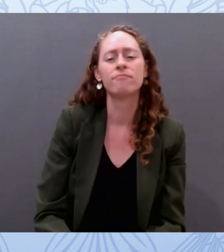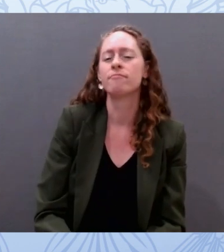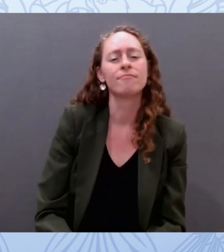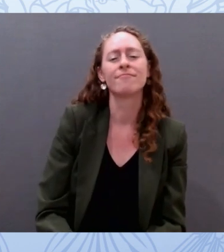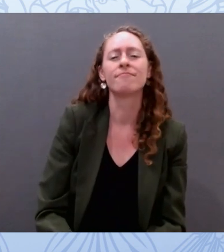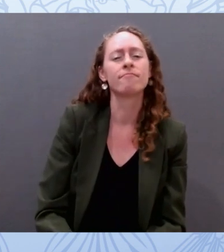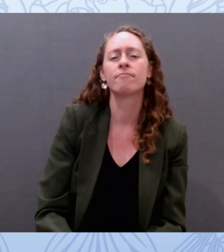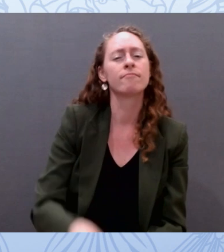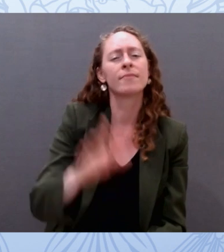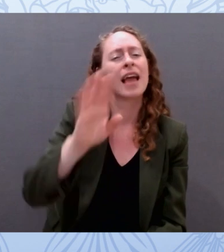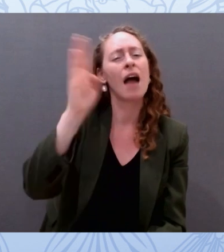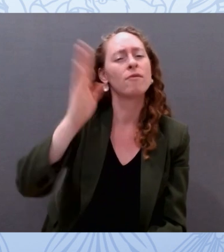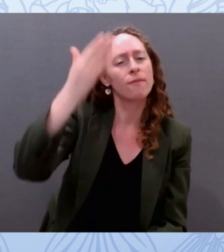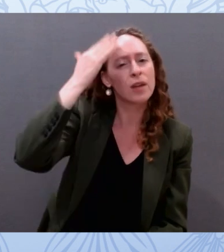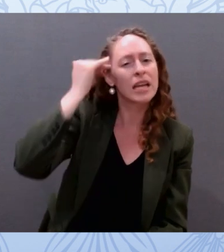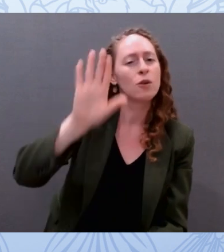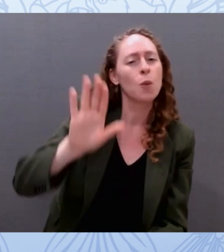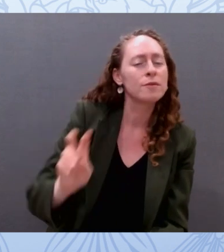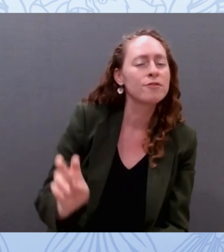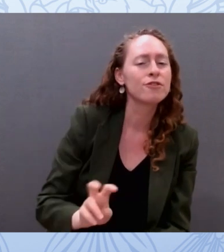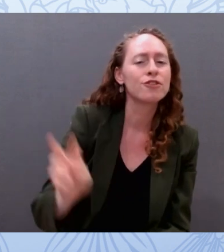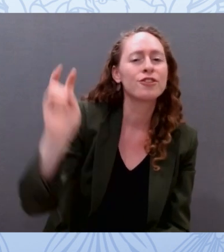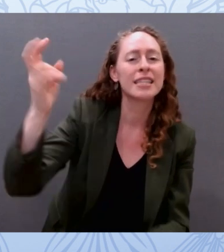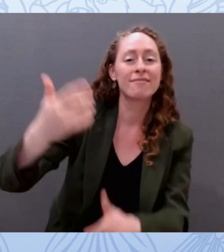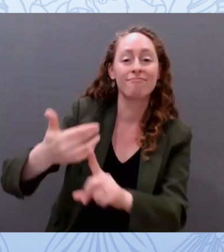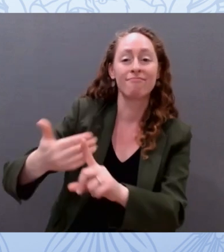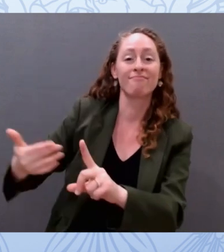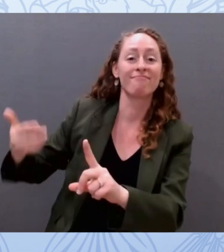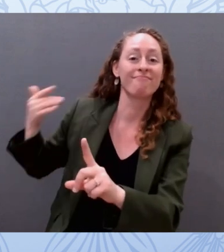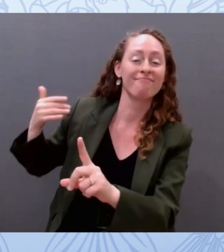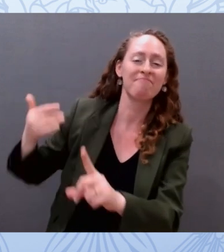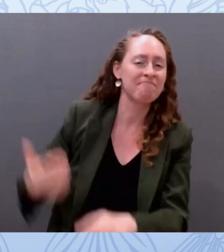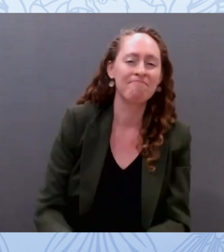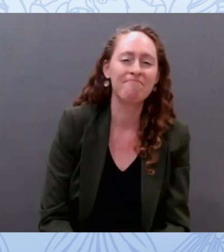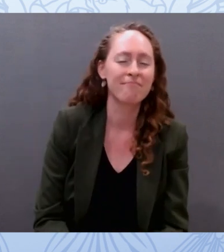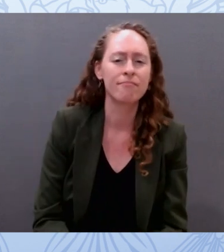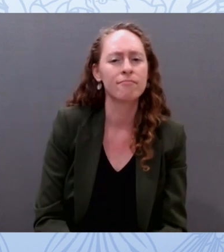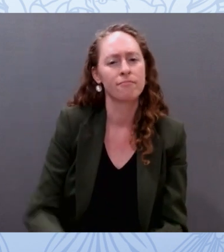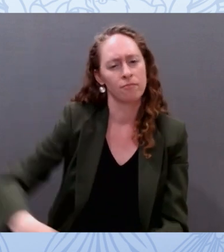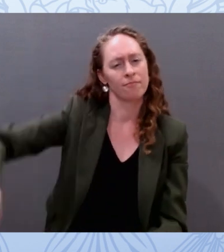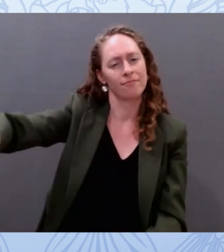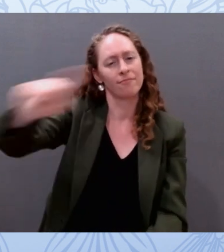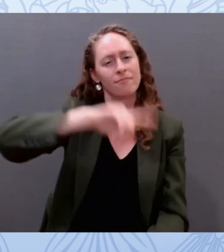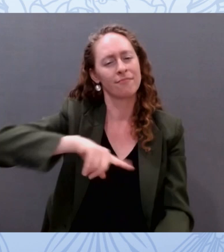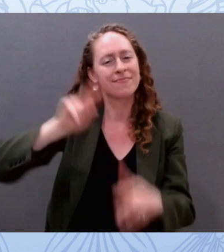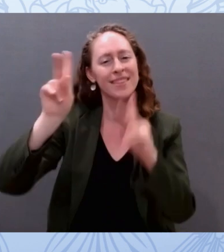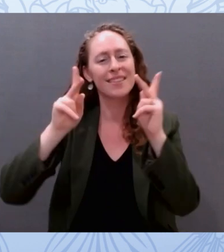or the lessons you realized along the way. Never forget where you came from.